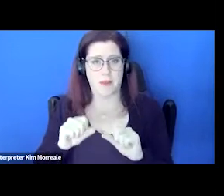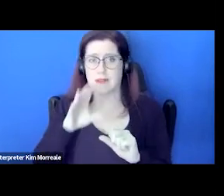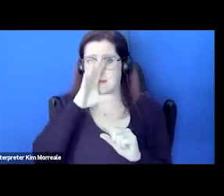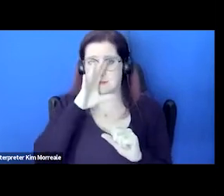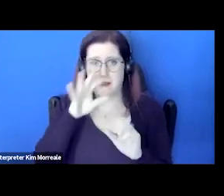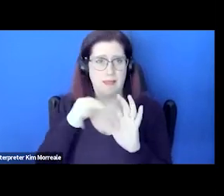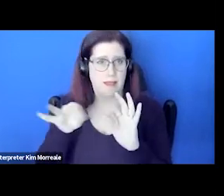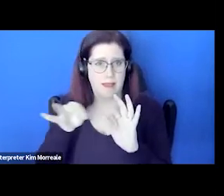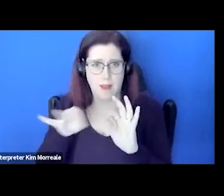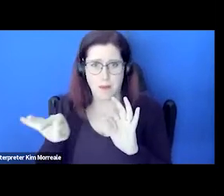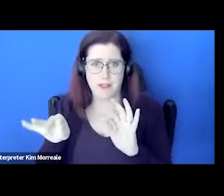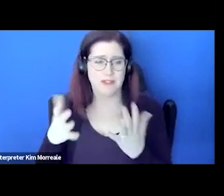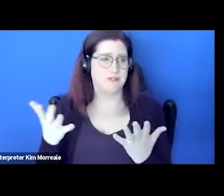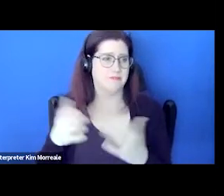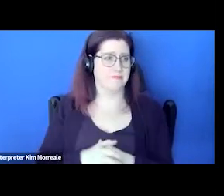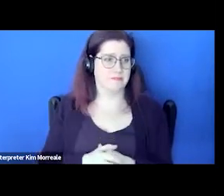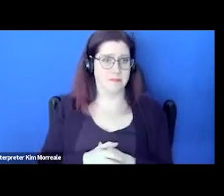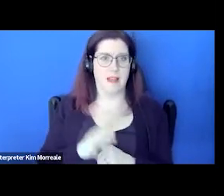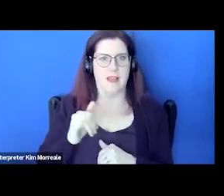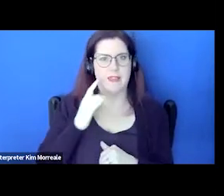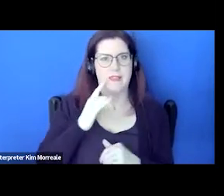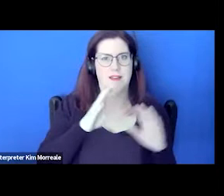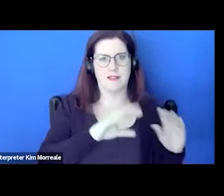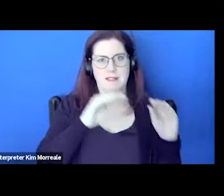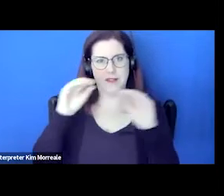and those assimilation policies and forced removal